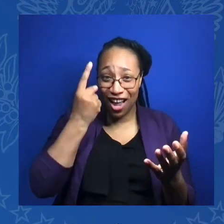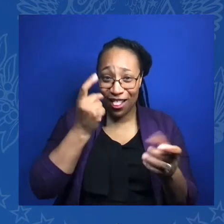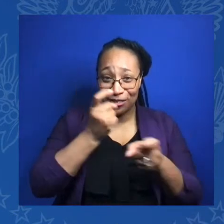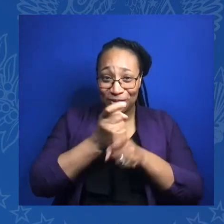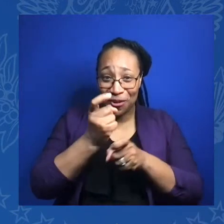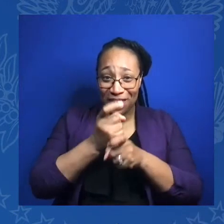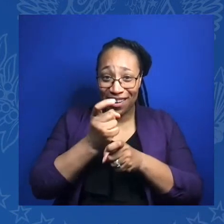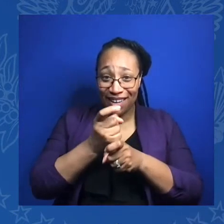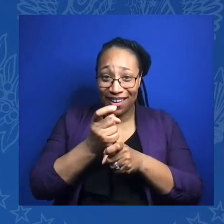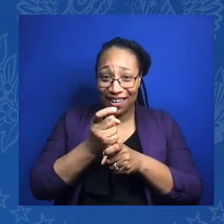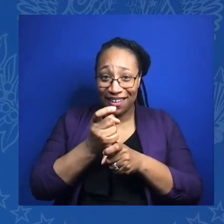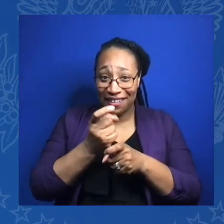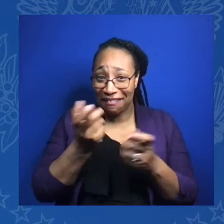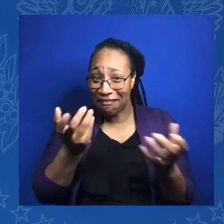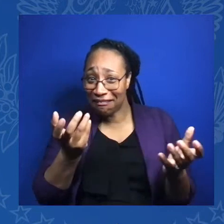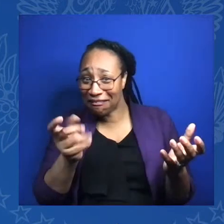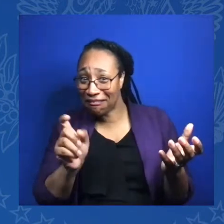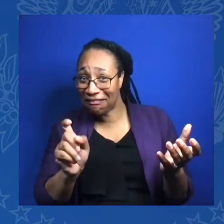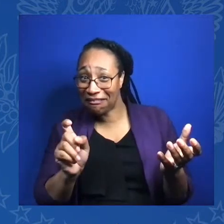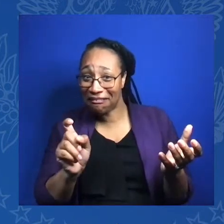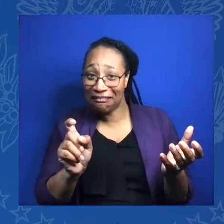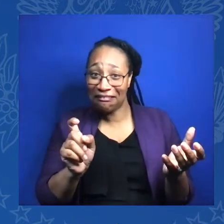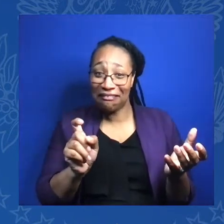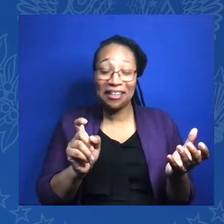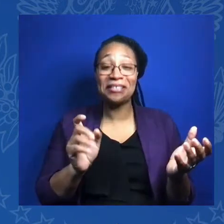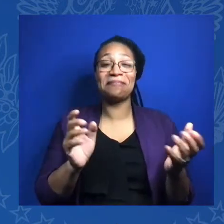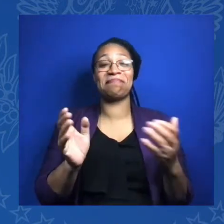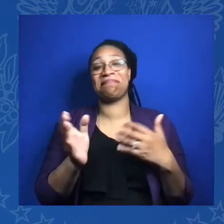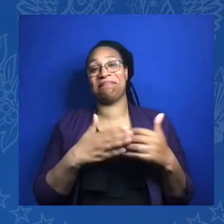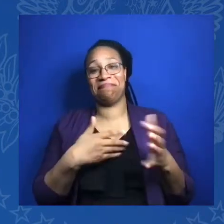Look, you all keep reporting my approval rating is at 42 percent.